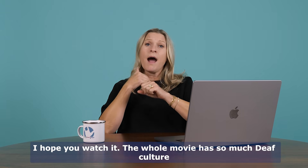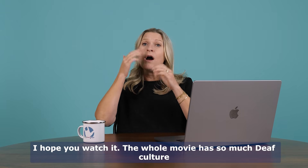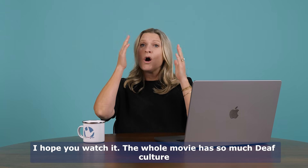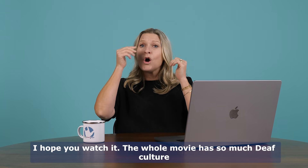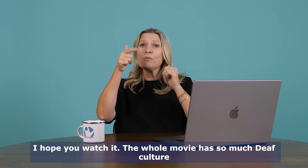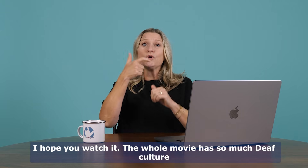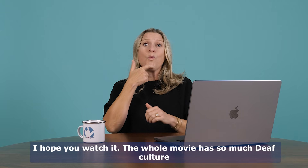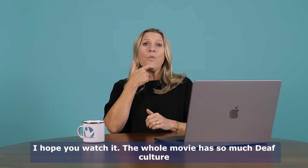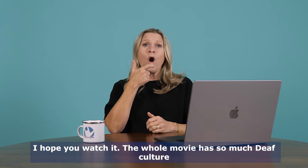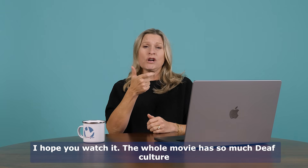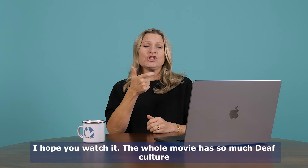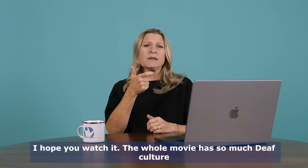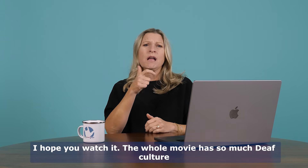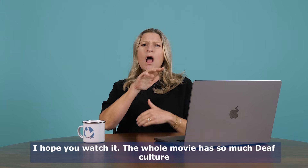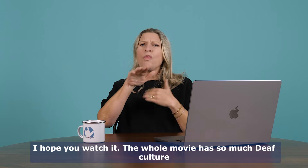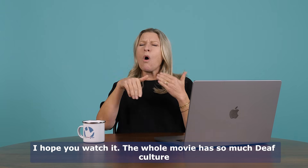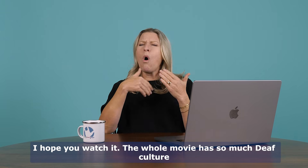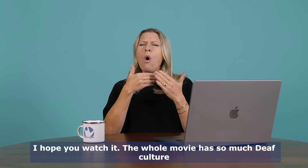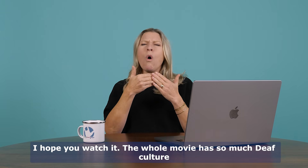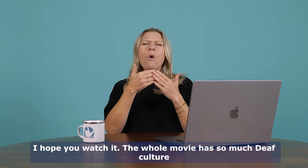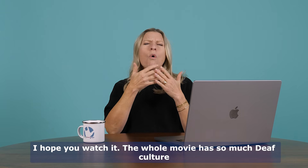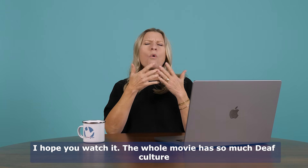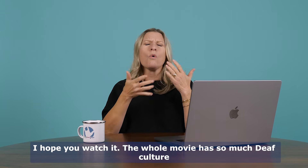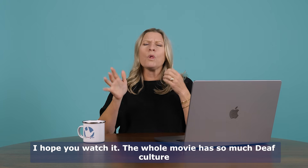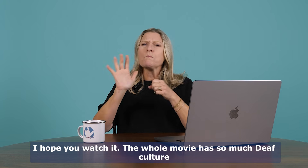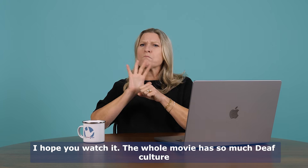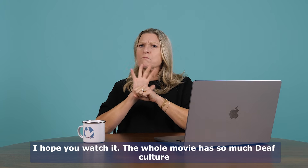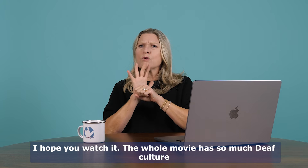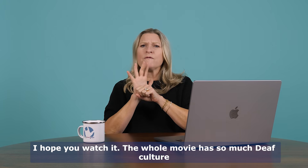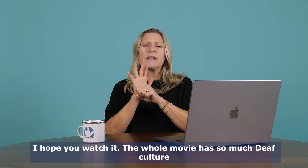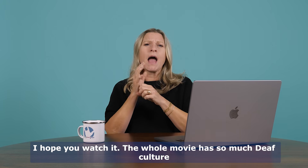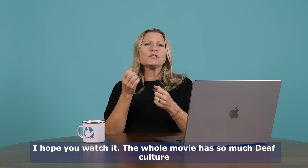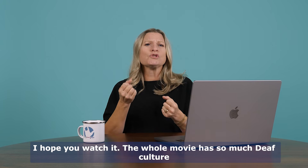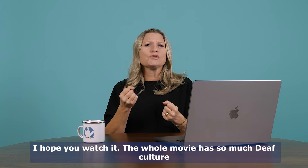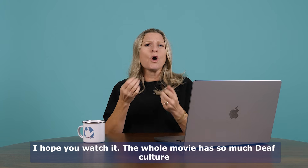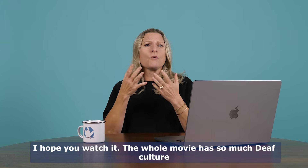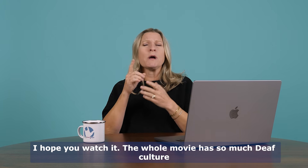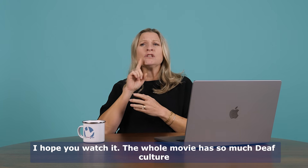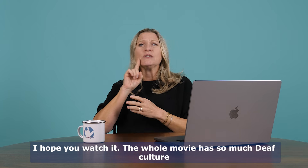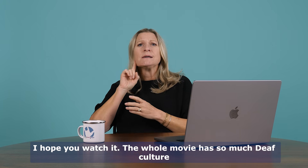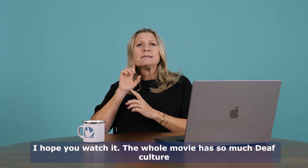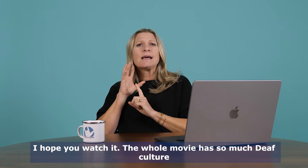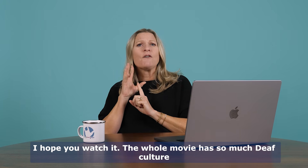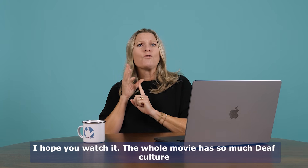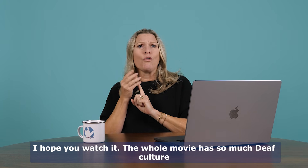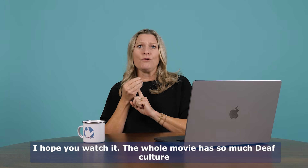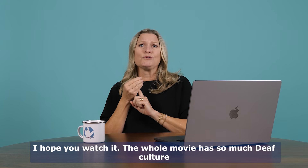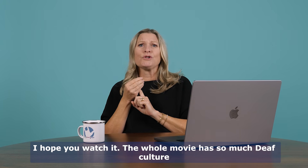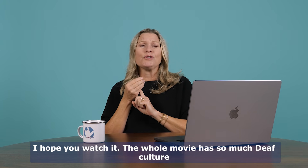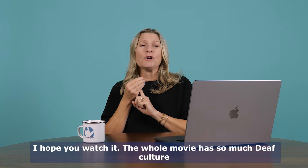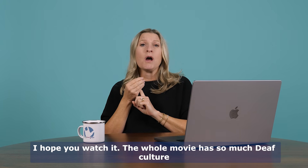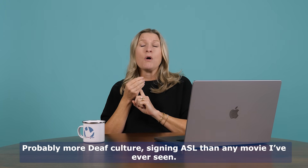I hope you watch it. The whole movie has so much Deaf culture